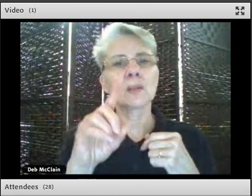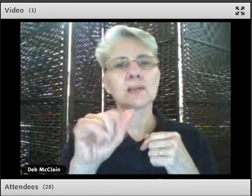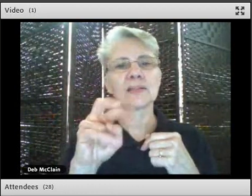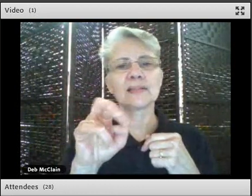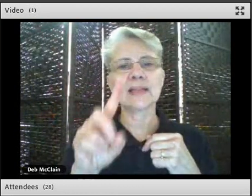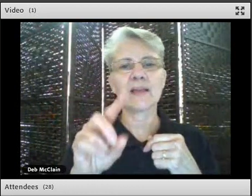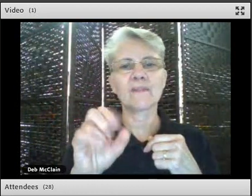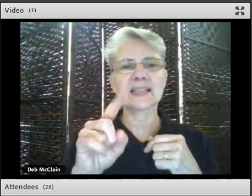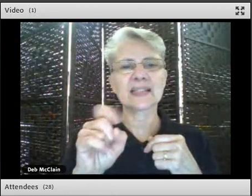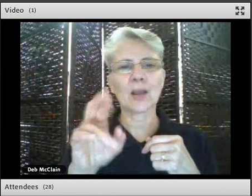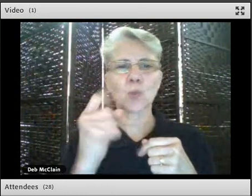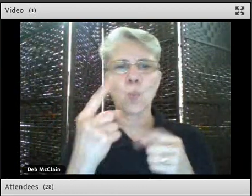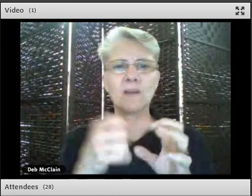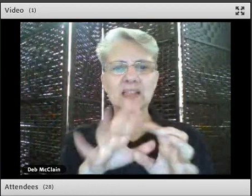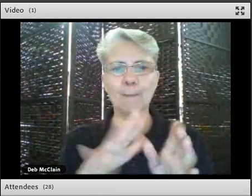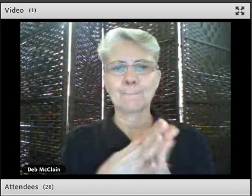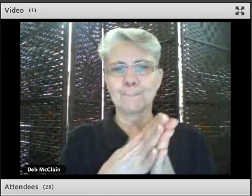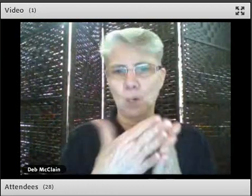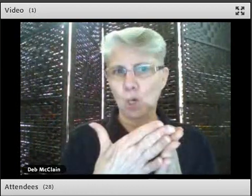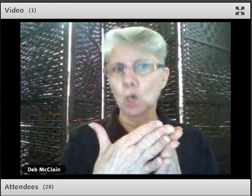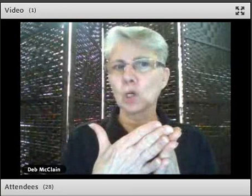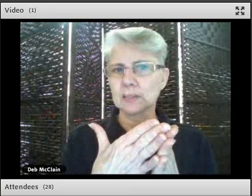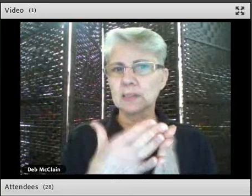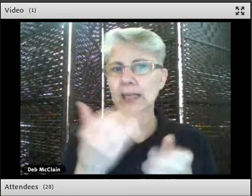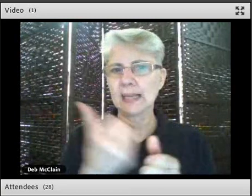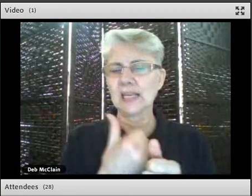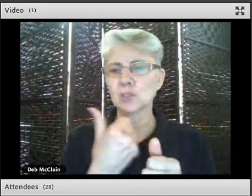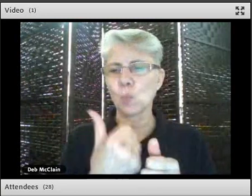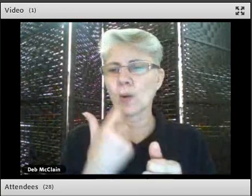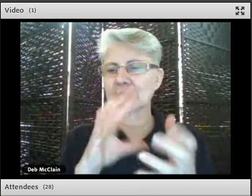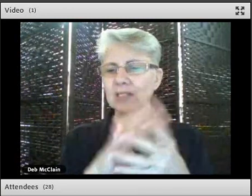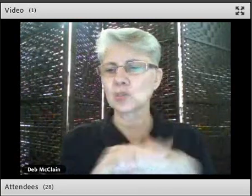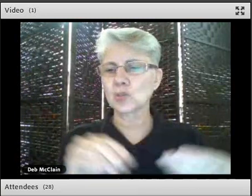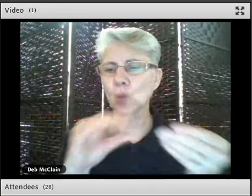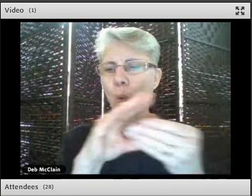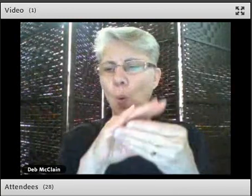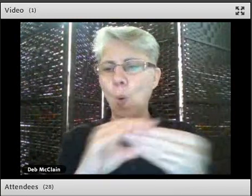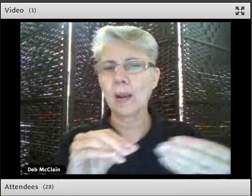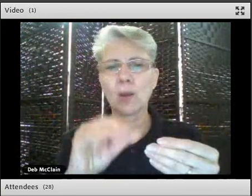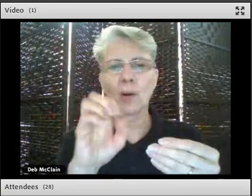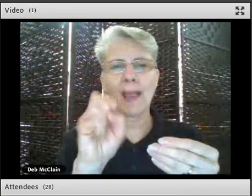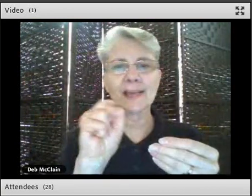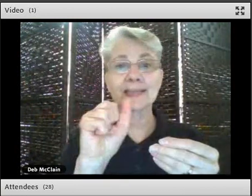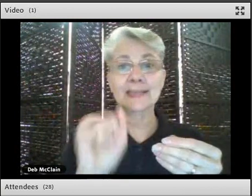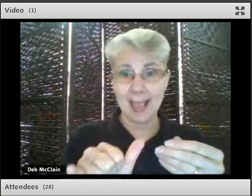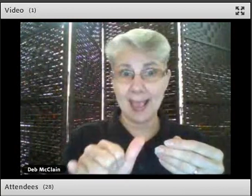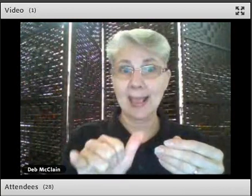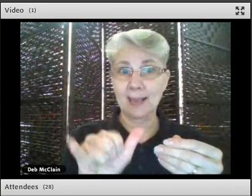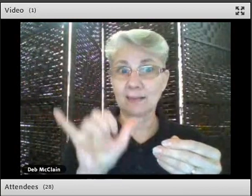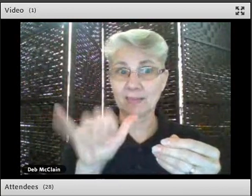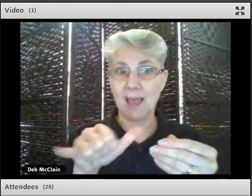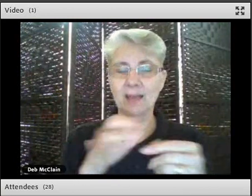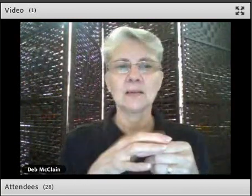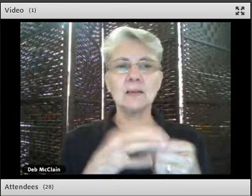When that happens, you may have a table of contents, and so go ahead and record those.